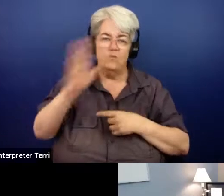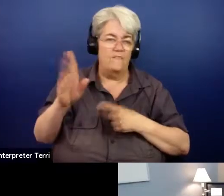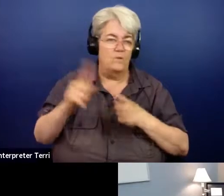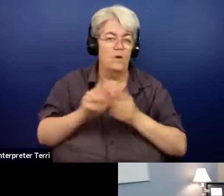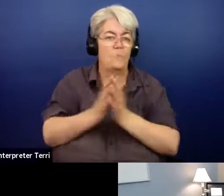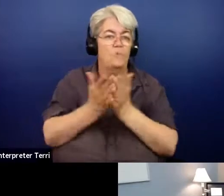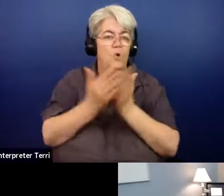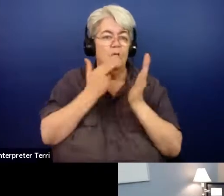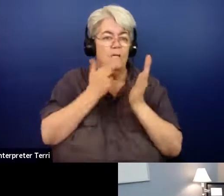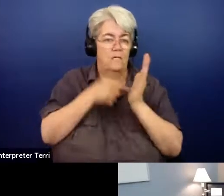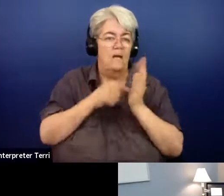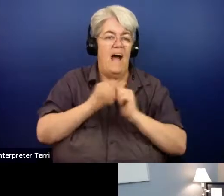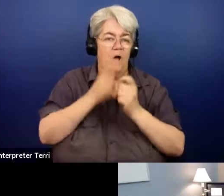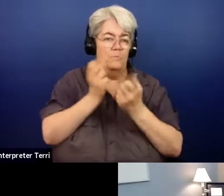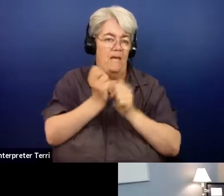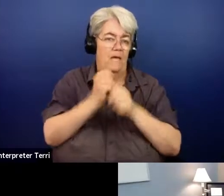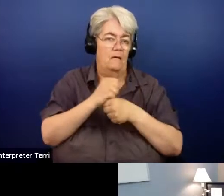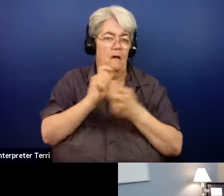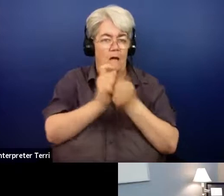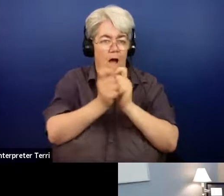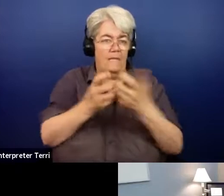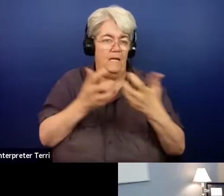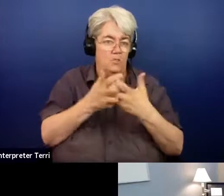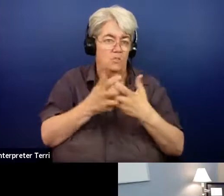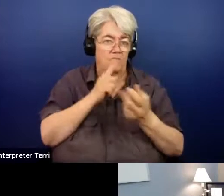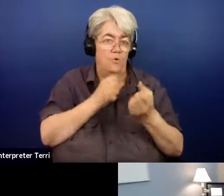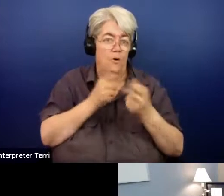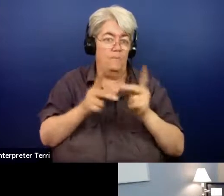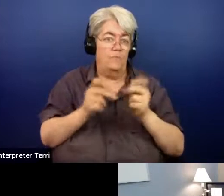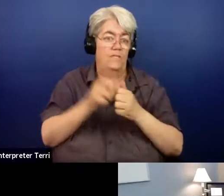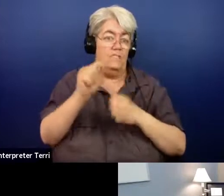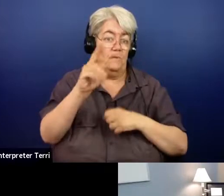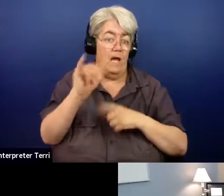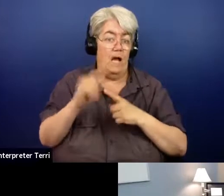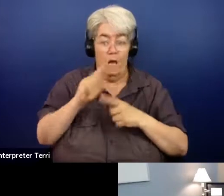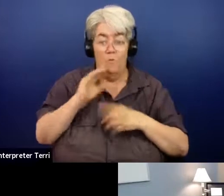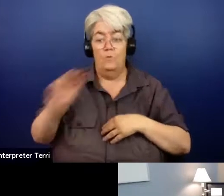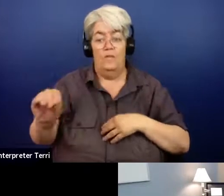put that in the chat for everyone -- for those that are interested.